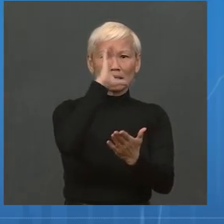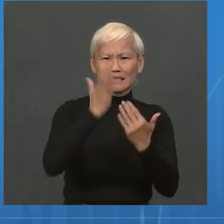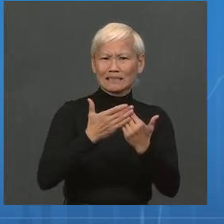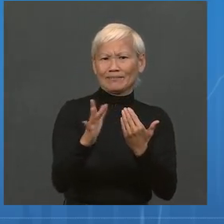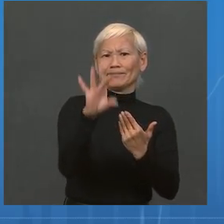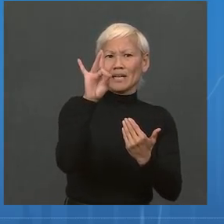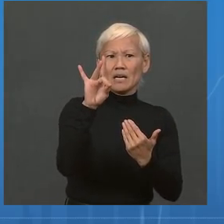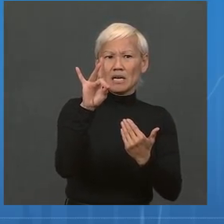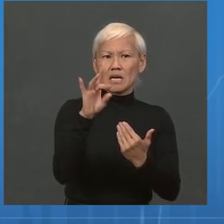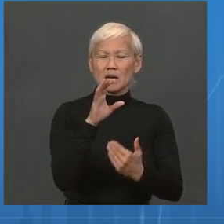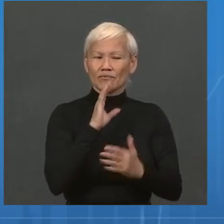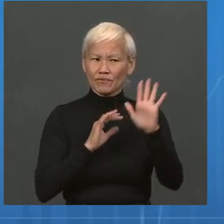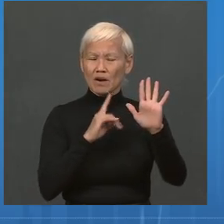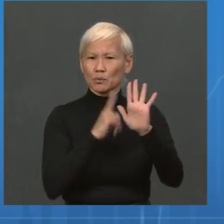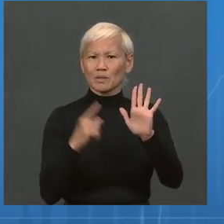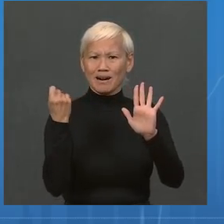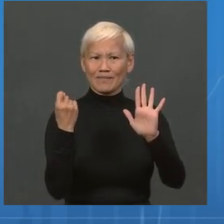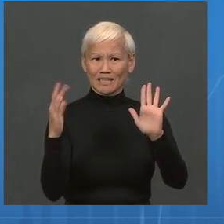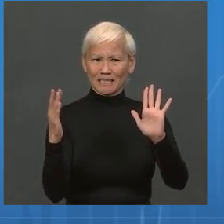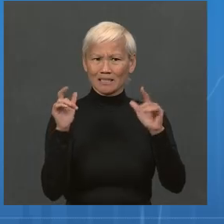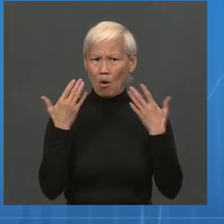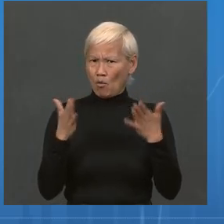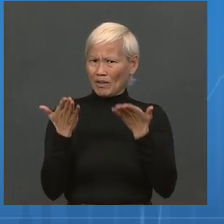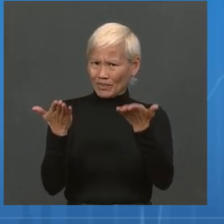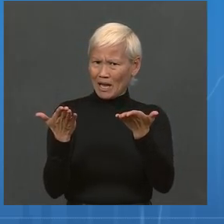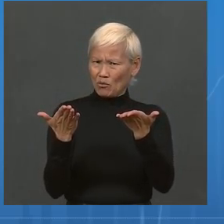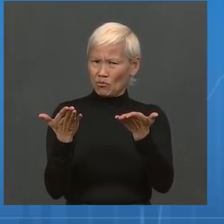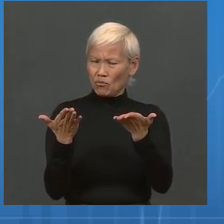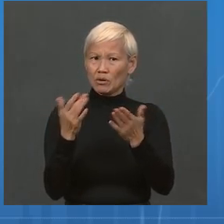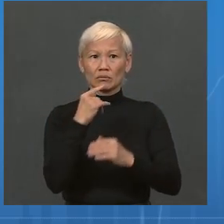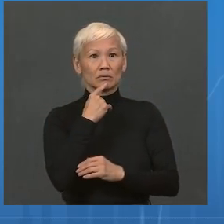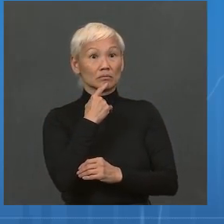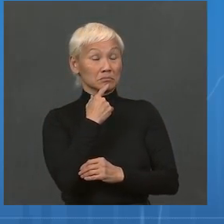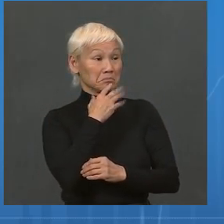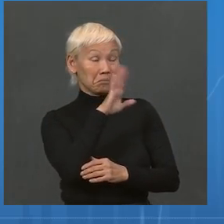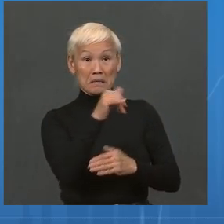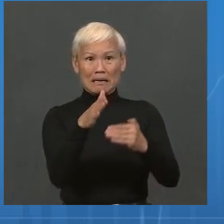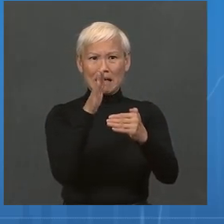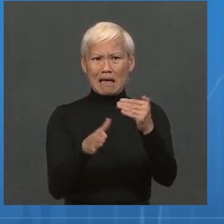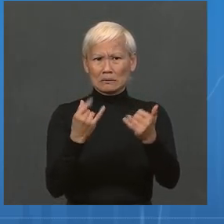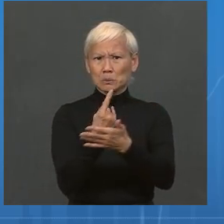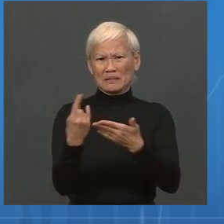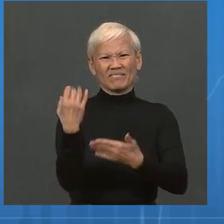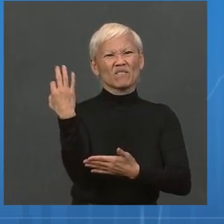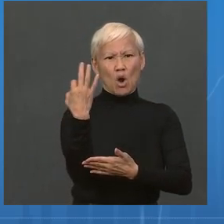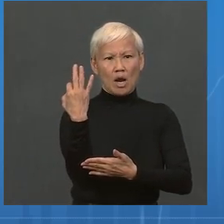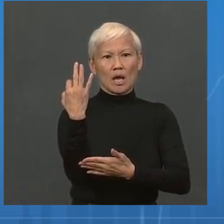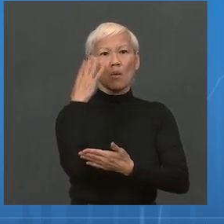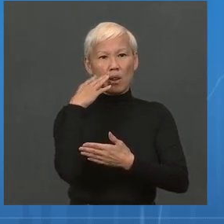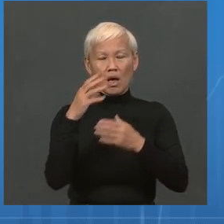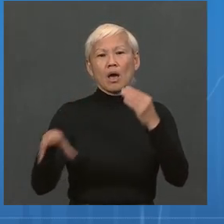Thank you. Mr. Zients: So, it'll be on, as I said, by the end of week, Friday. You need to get the vaccines to the sites.